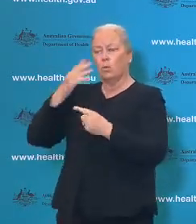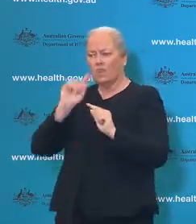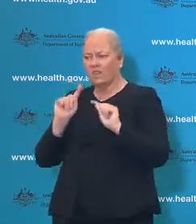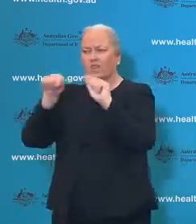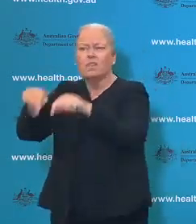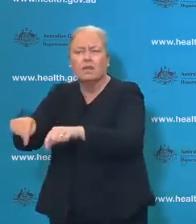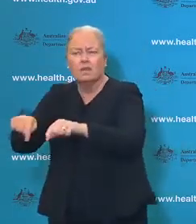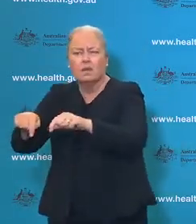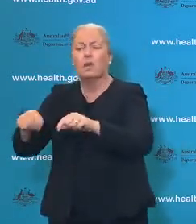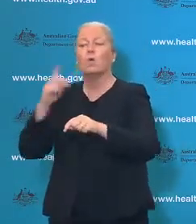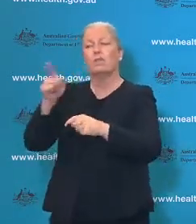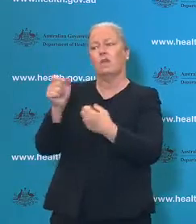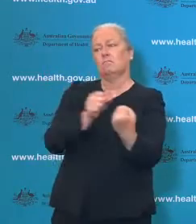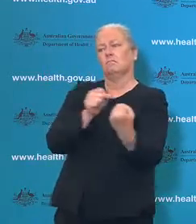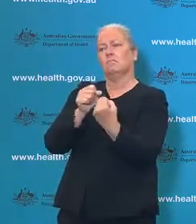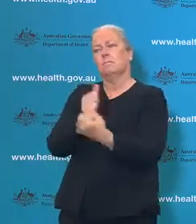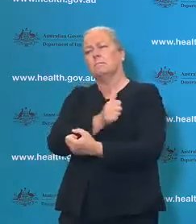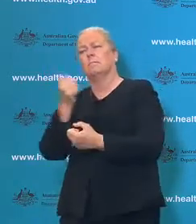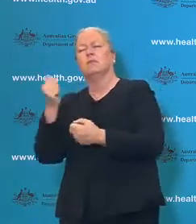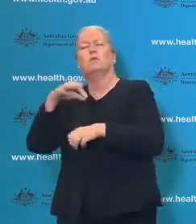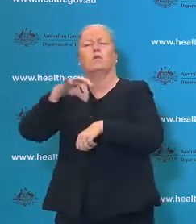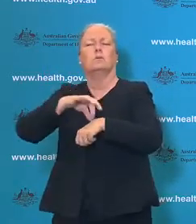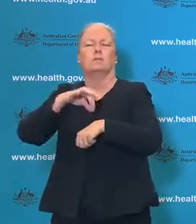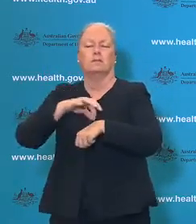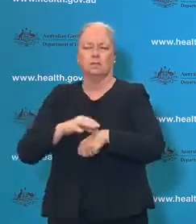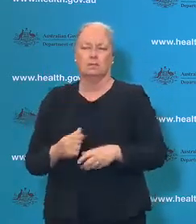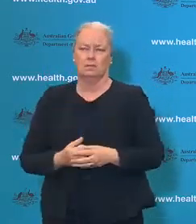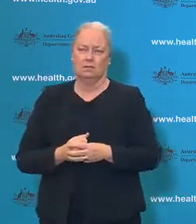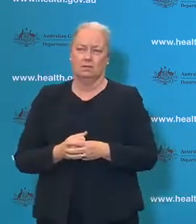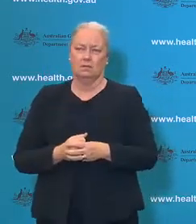drive back to hospital. Compliance checking to support Victoria